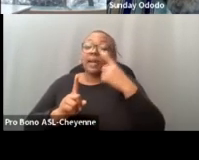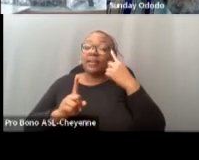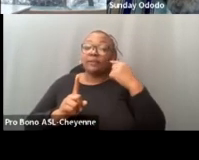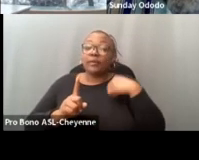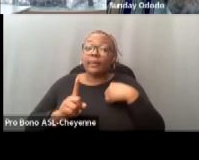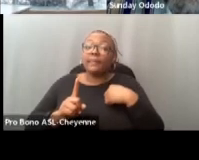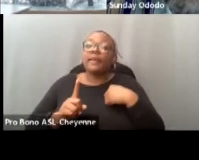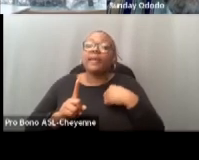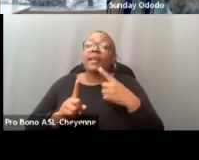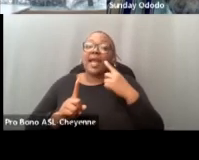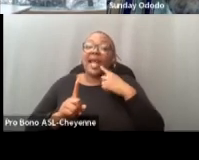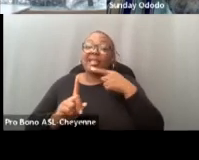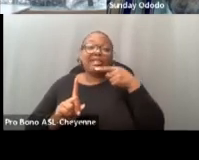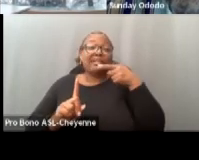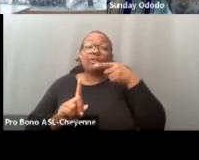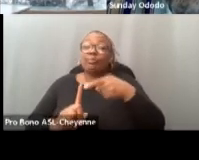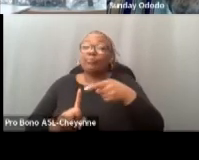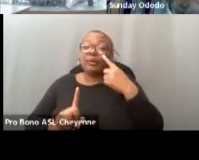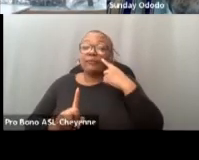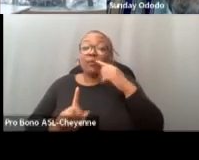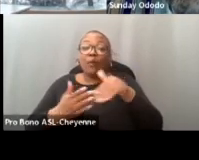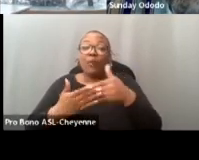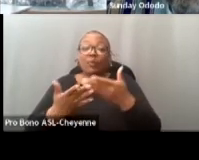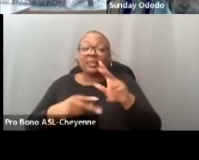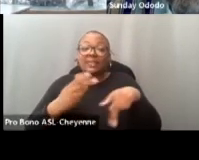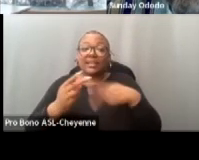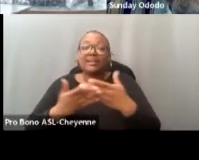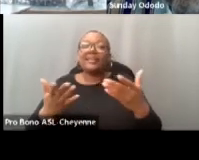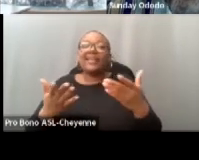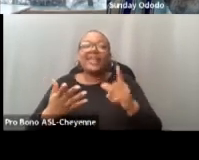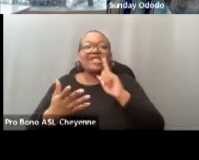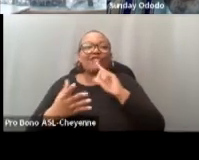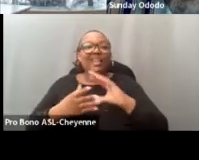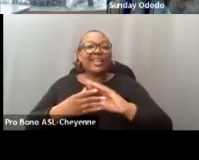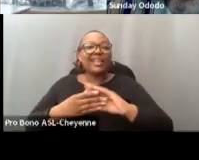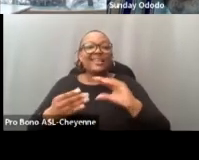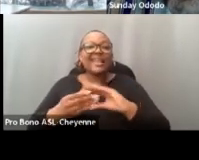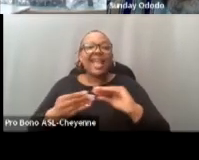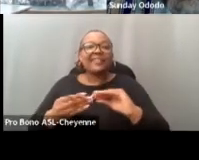at the heart of all this, is the fact that it's narrative. It's totally telling.